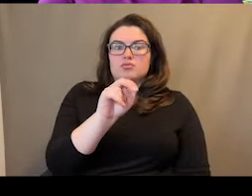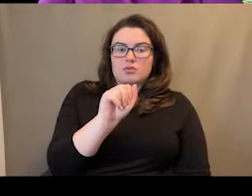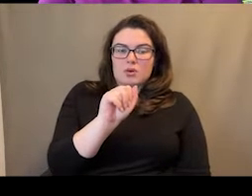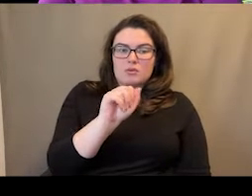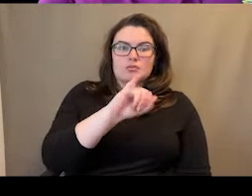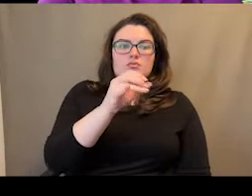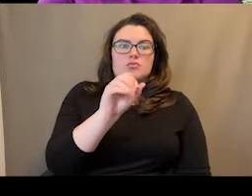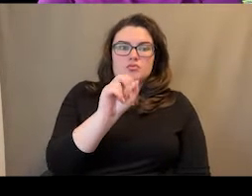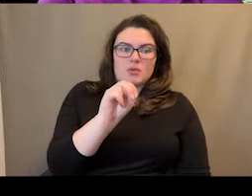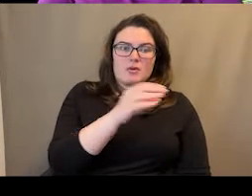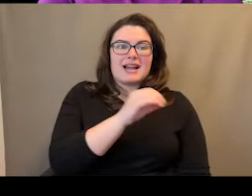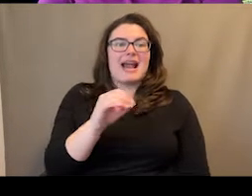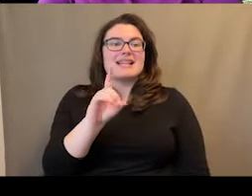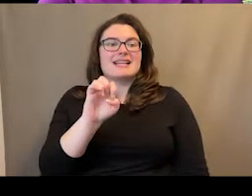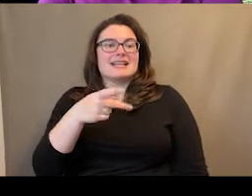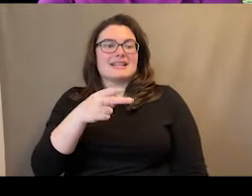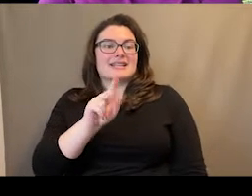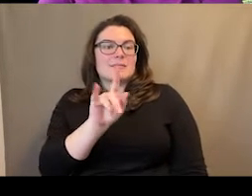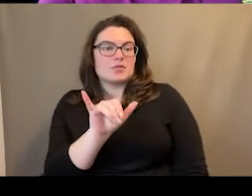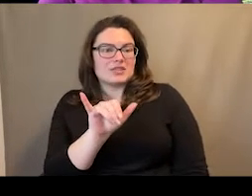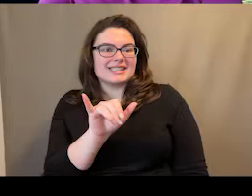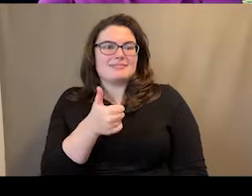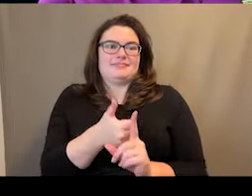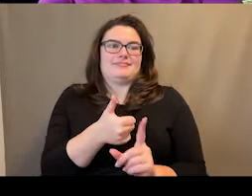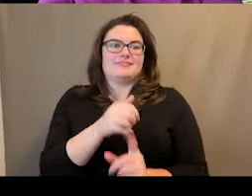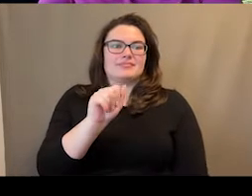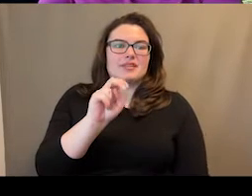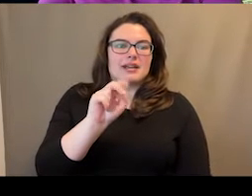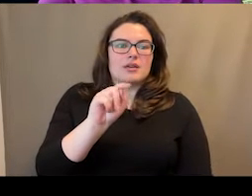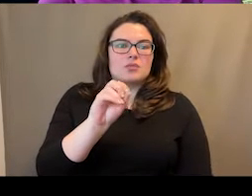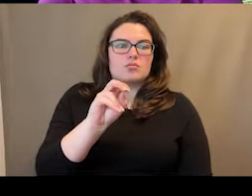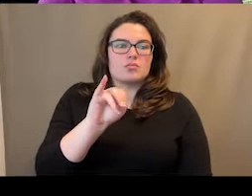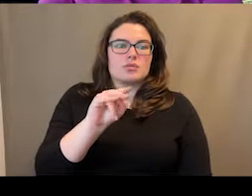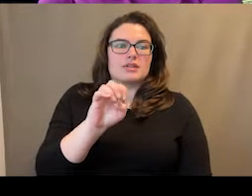the Deputy Division Director is Antoinette WinklerPrins.